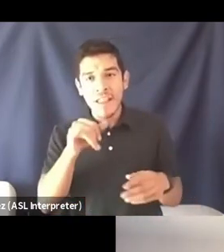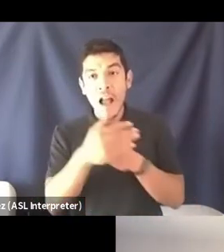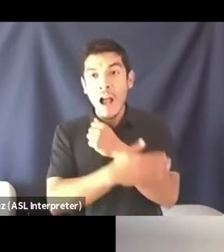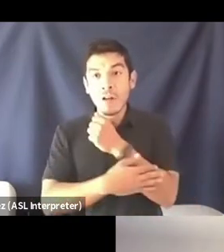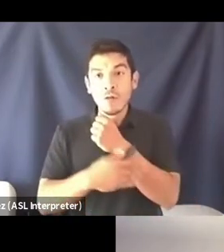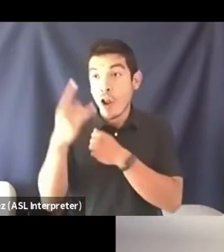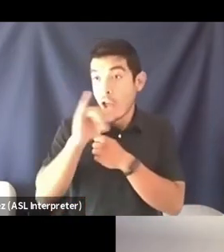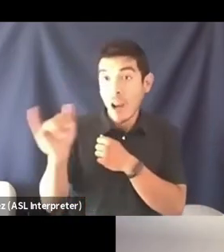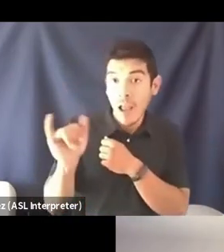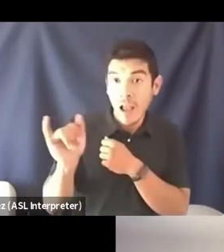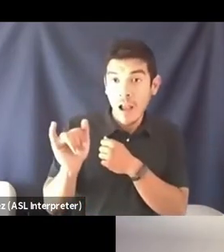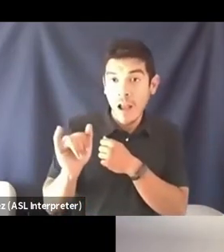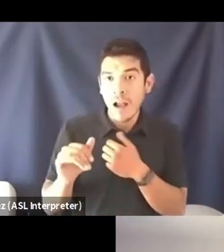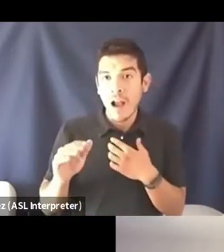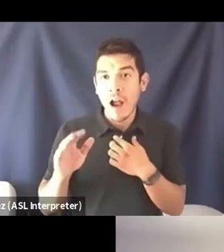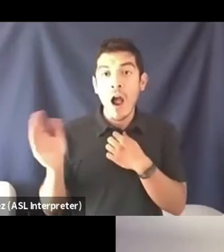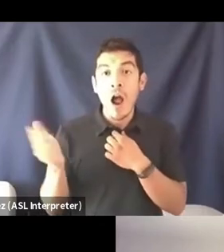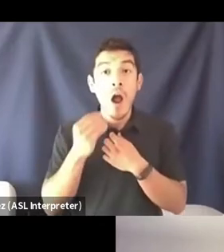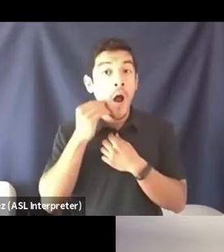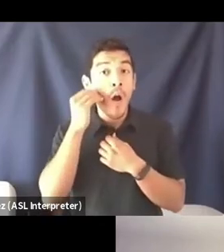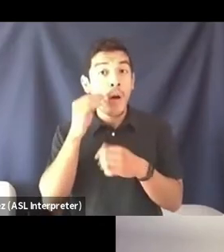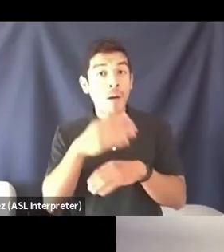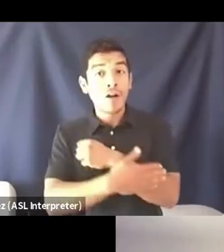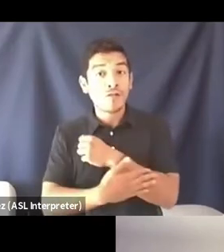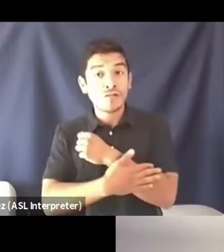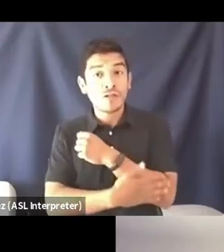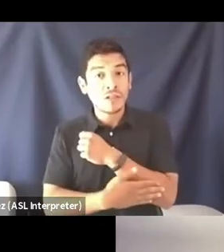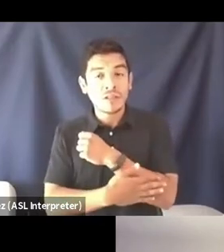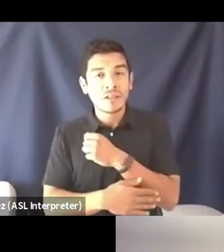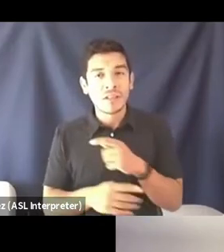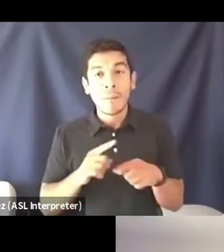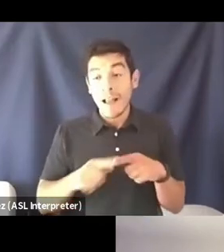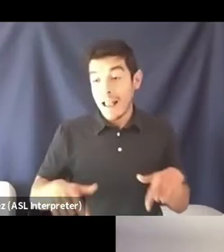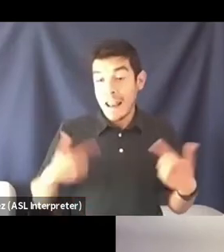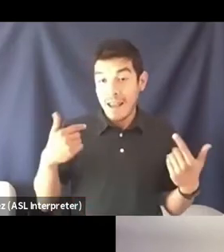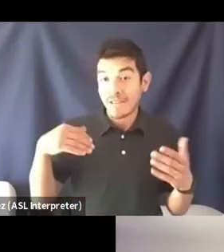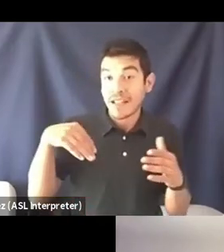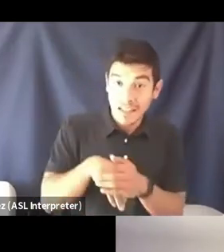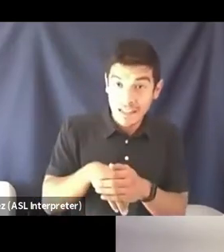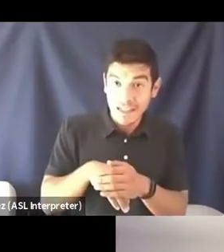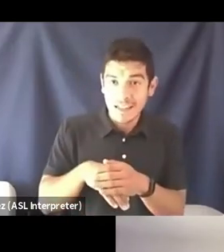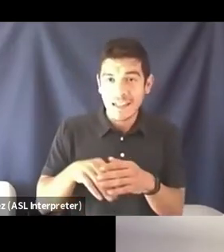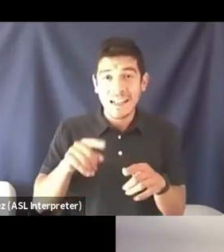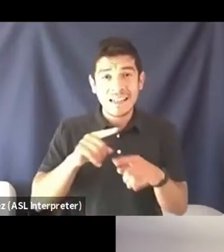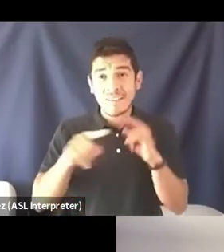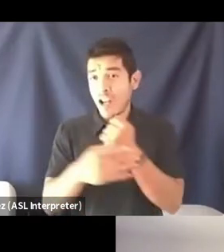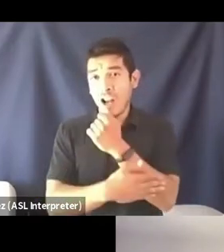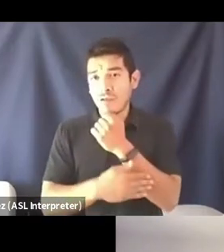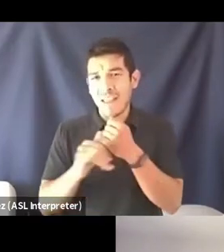in our home country. But living in a foreign country that's totally different from what you learned